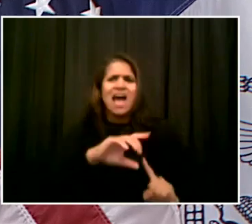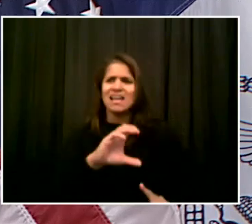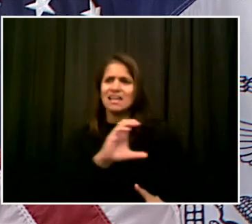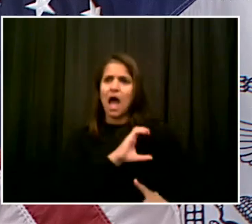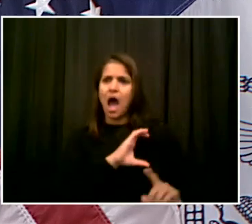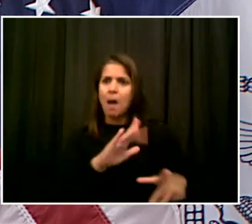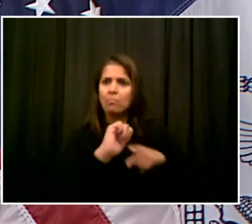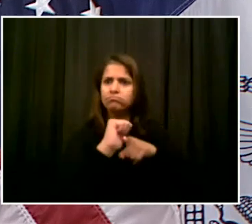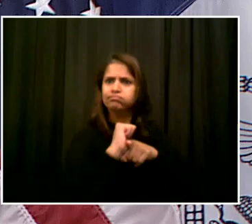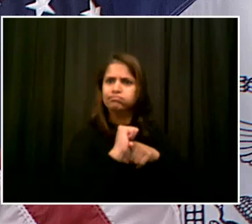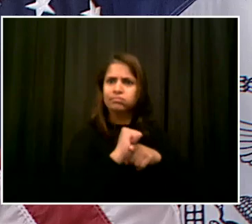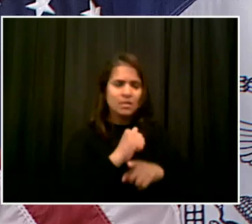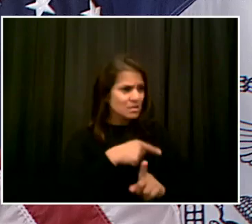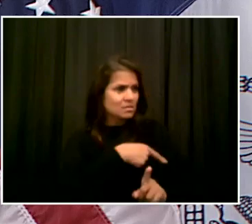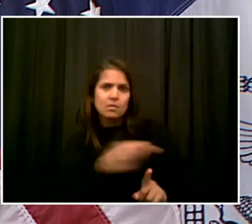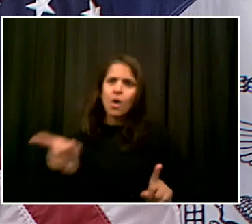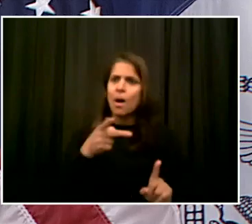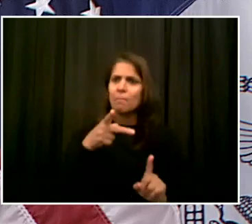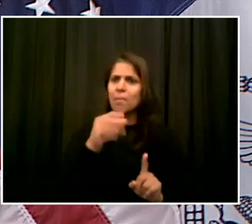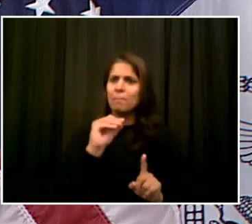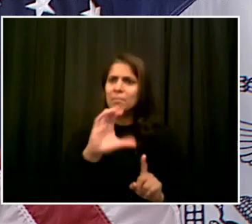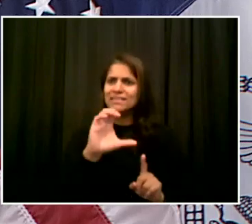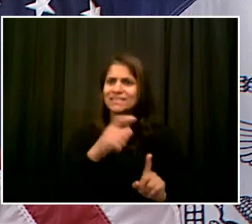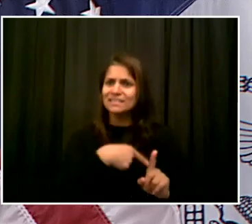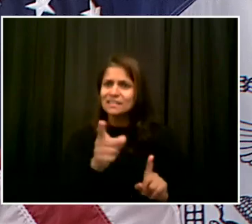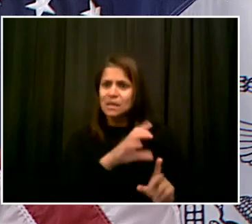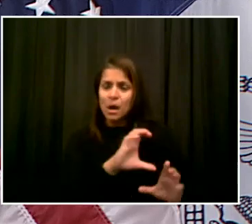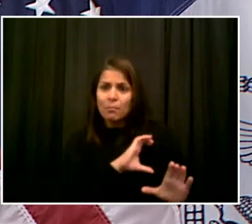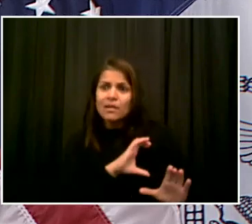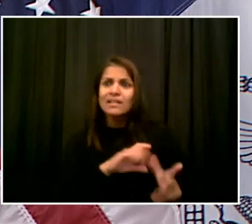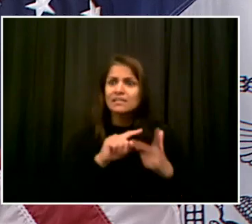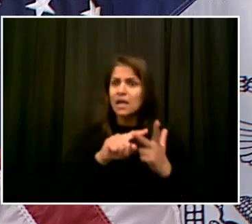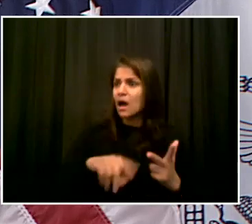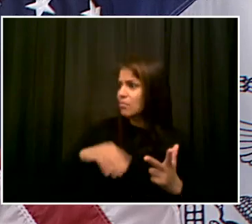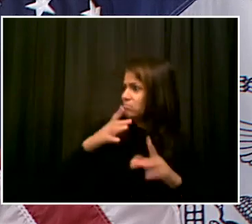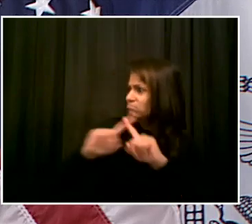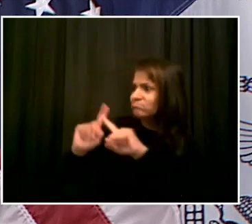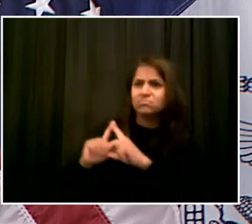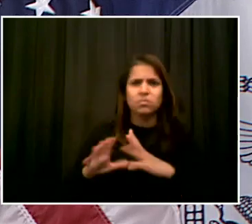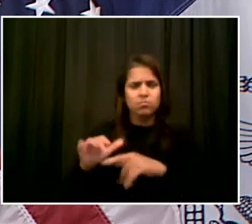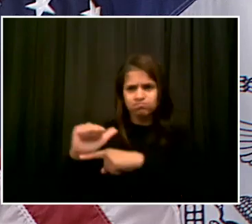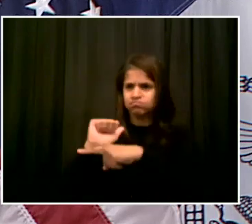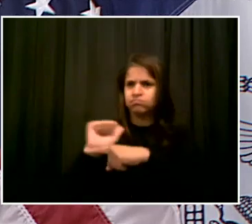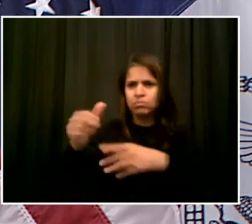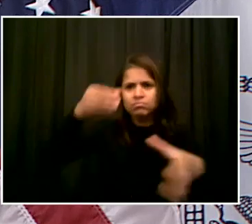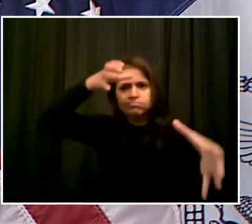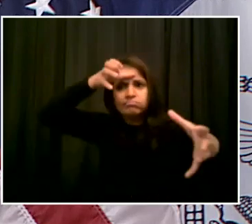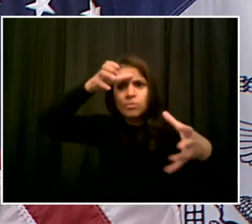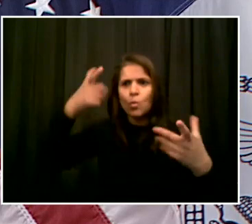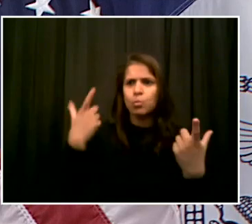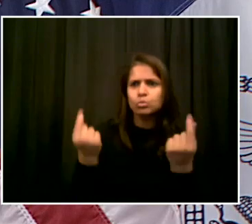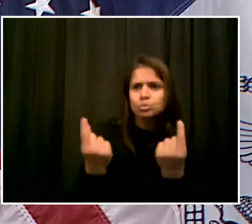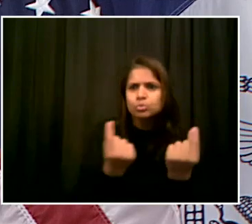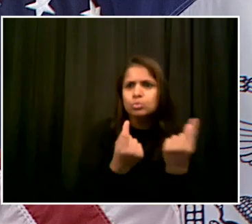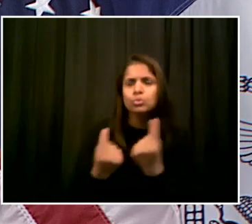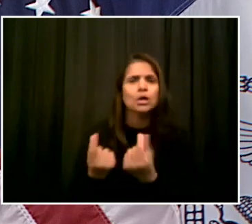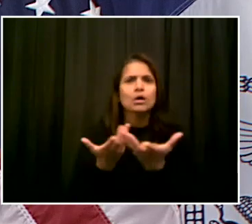HAVE BEEN TRAINED TO ACT WITH RESTRAINT ANTD HECAY LEDL UP FROM ANY PART OF THIS STATE. DOESN'T HAVE